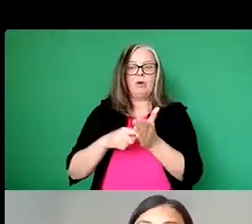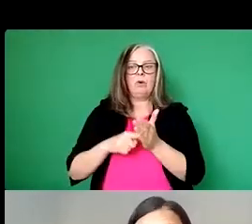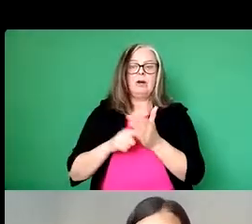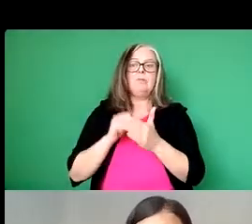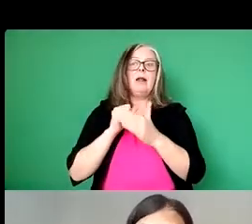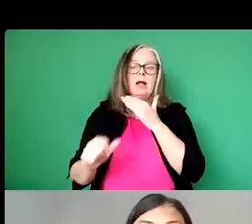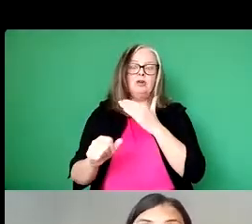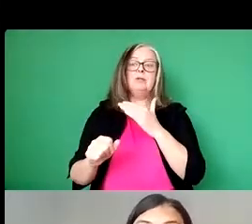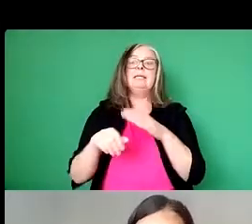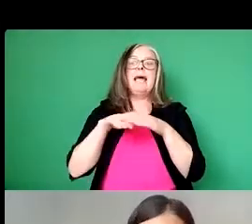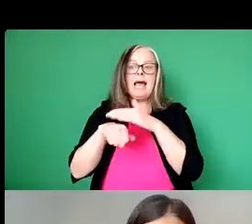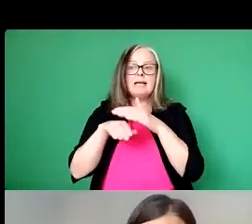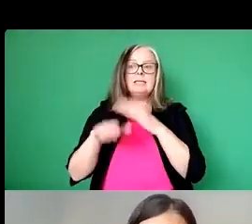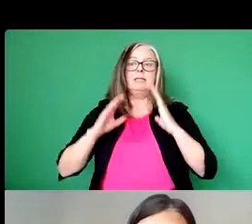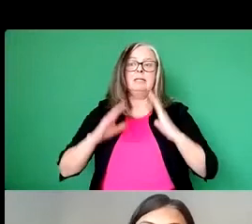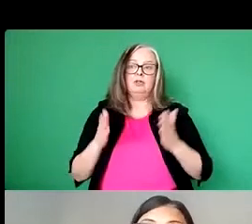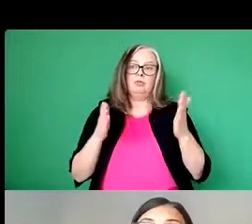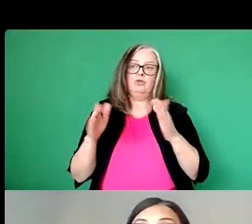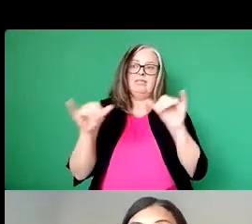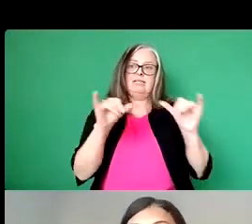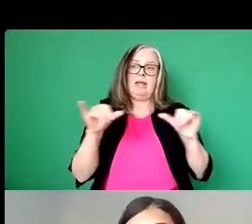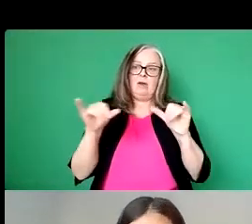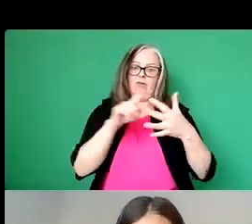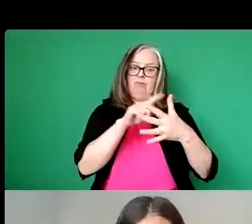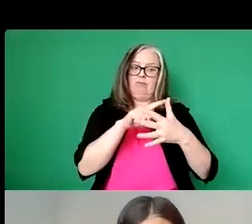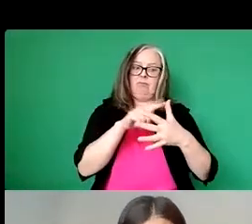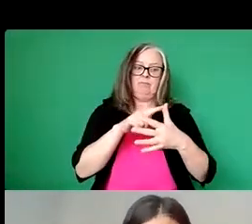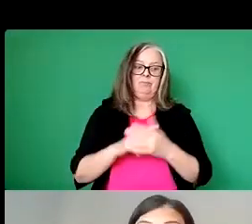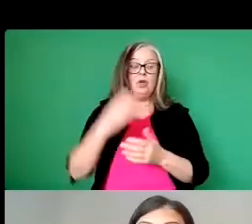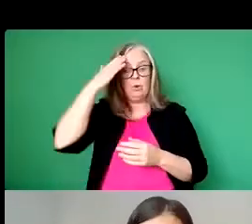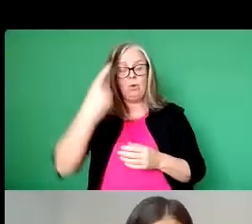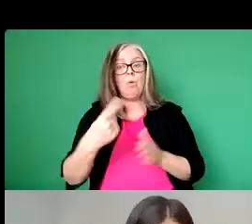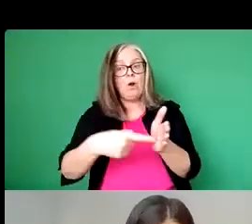and as you know one of the requirements is to allow service animals on premises